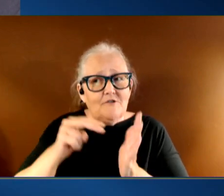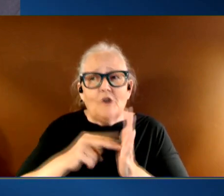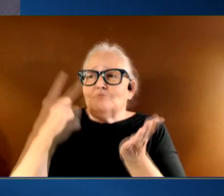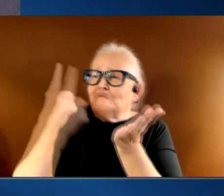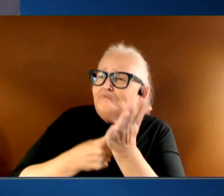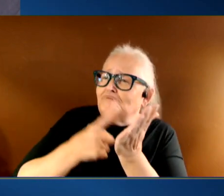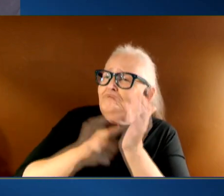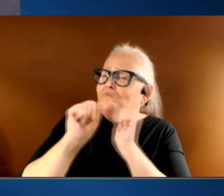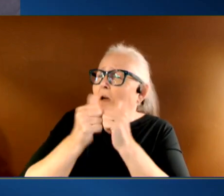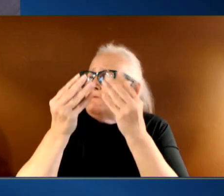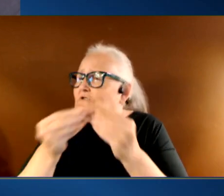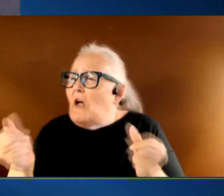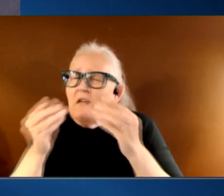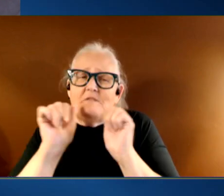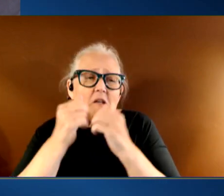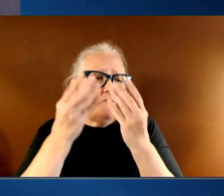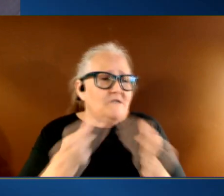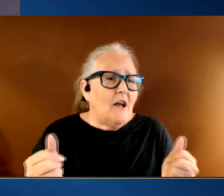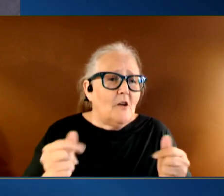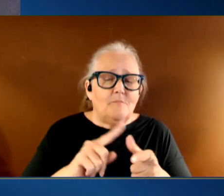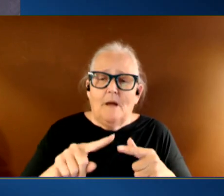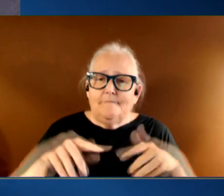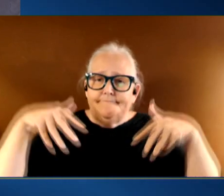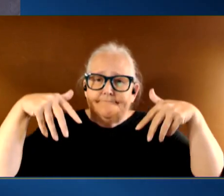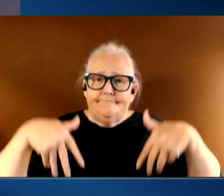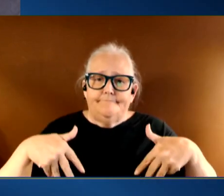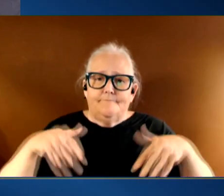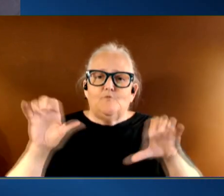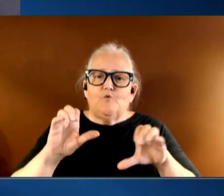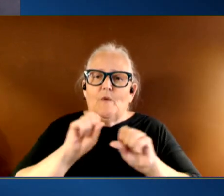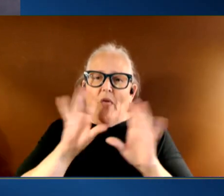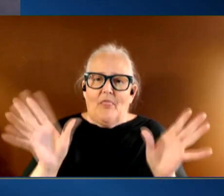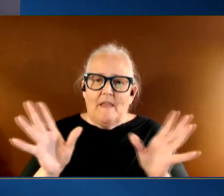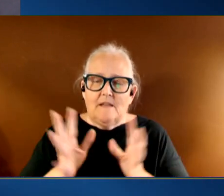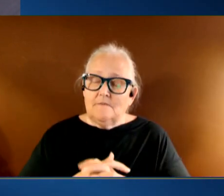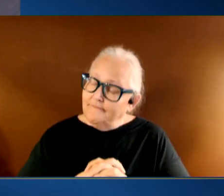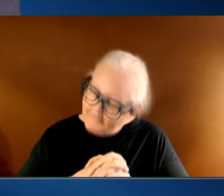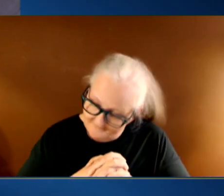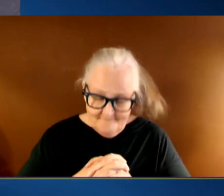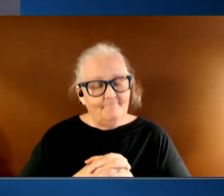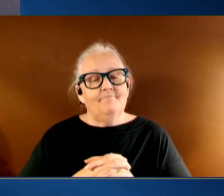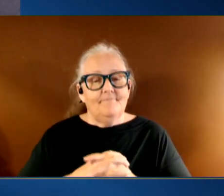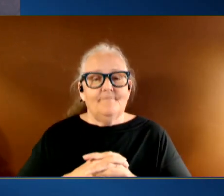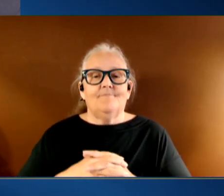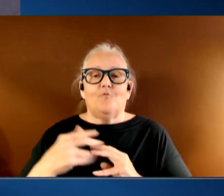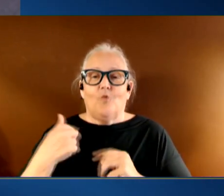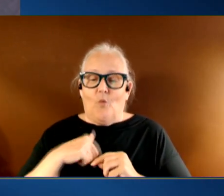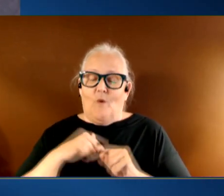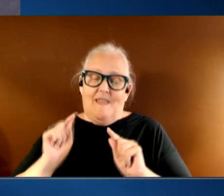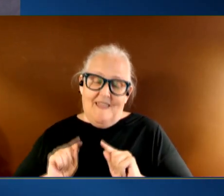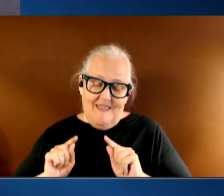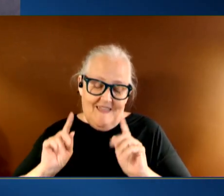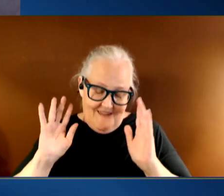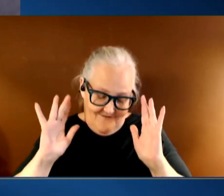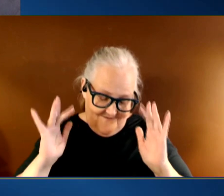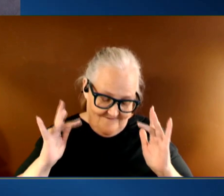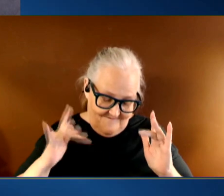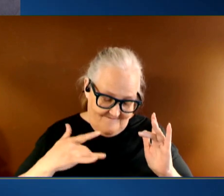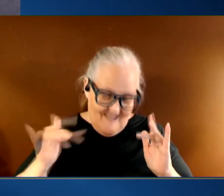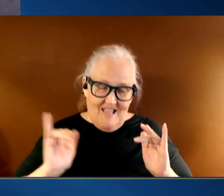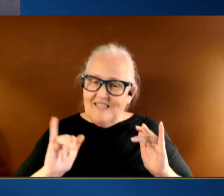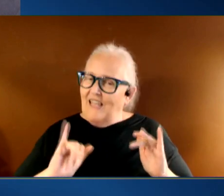but never any action. We came to this place where we had to get something done.